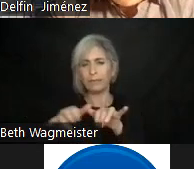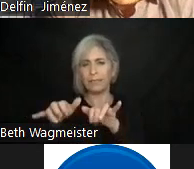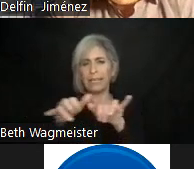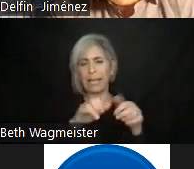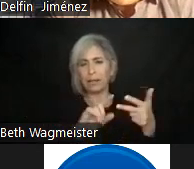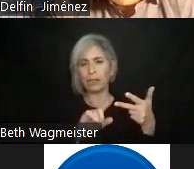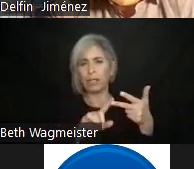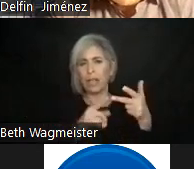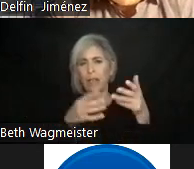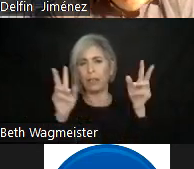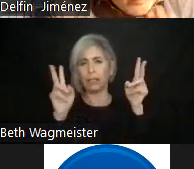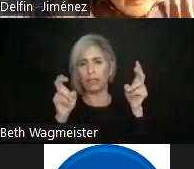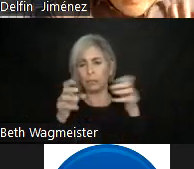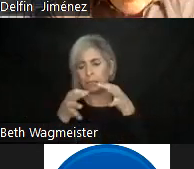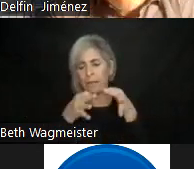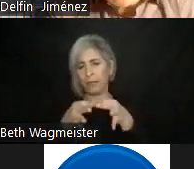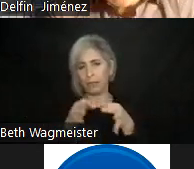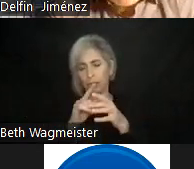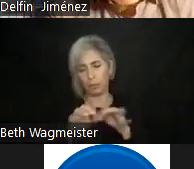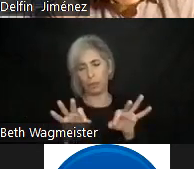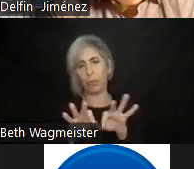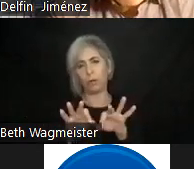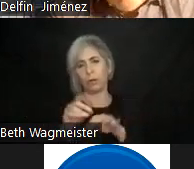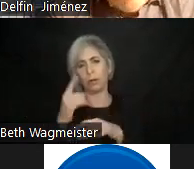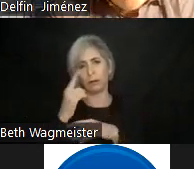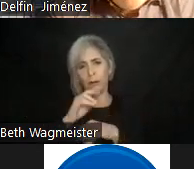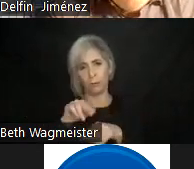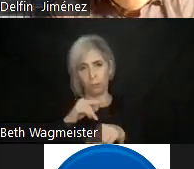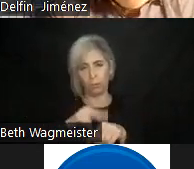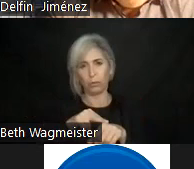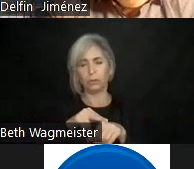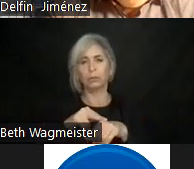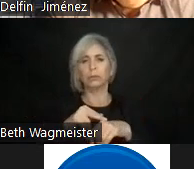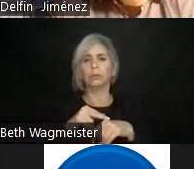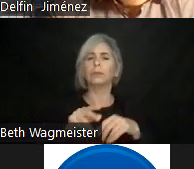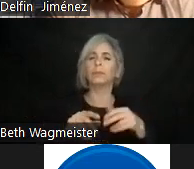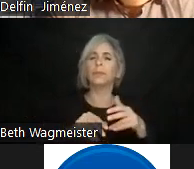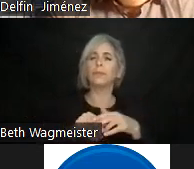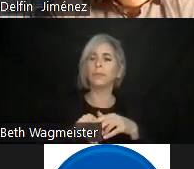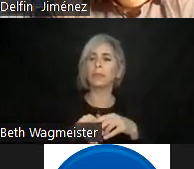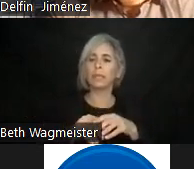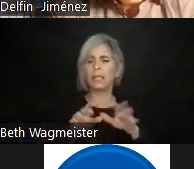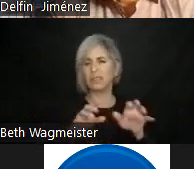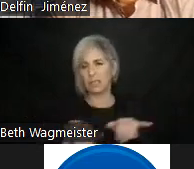and the definitions. Important, of course. But in common it is common in all standards.